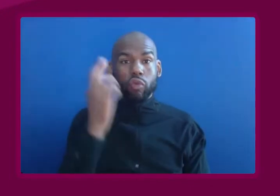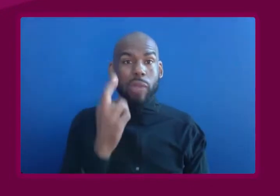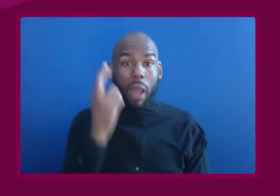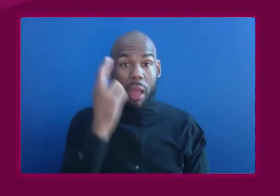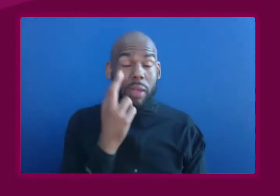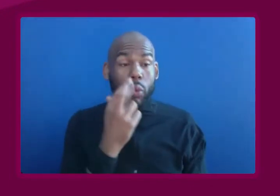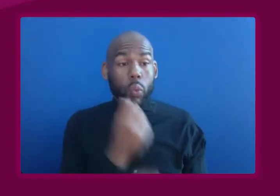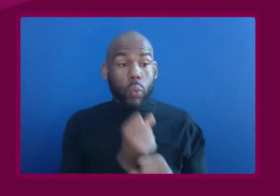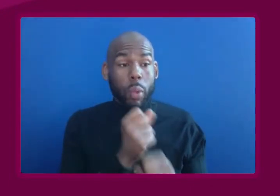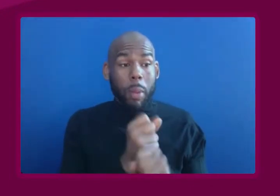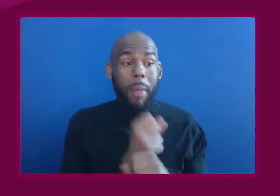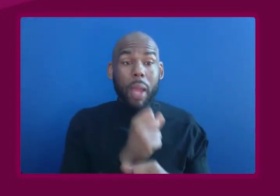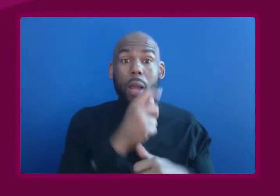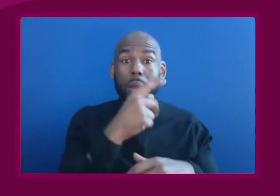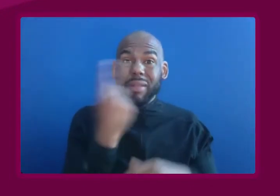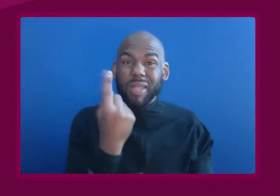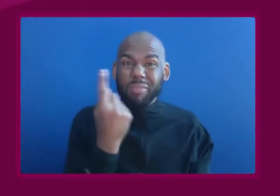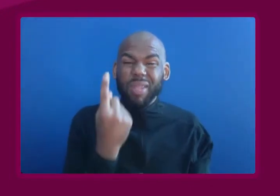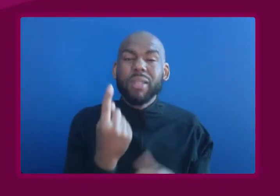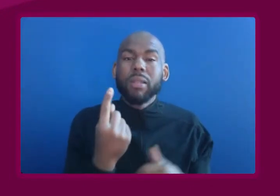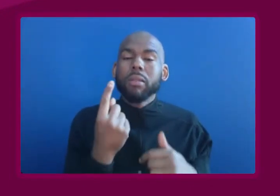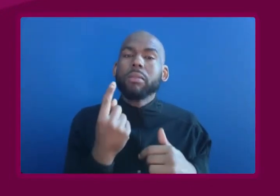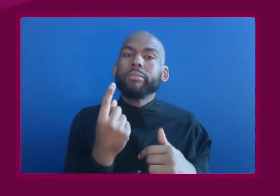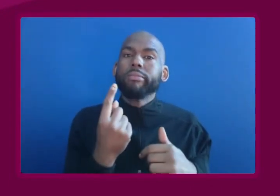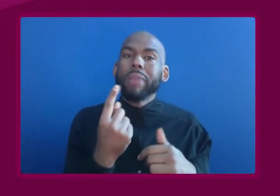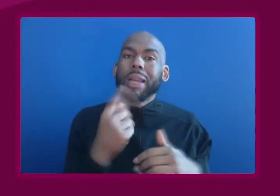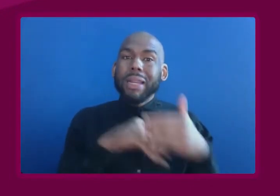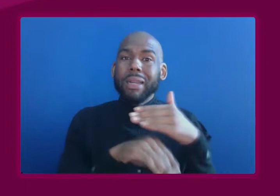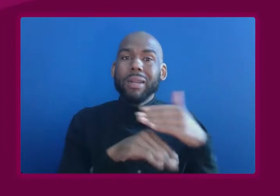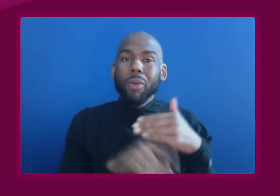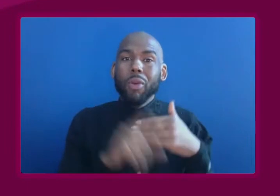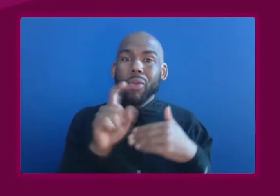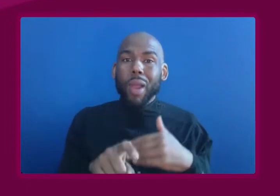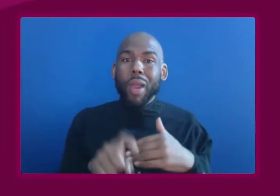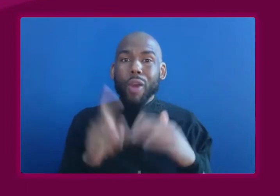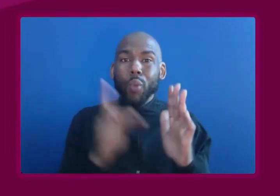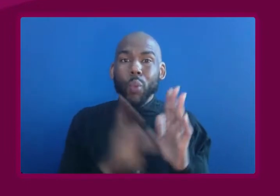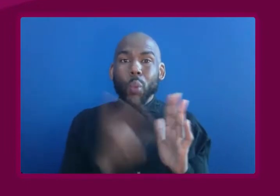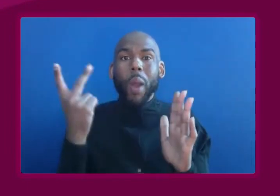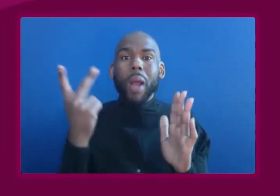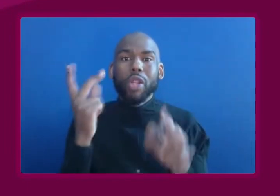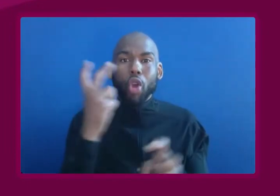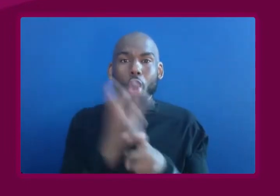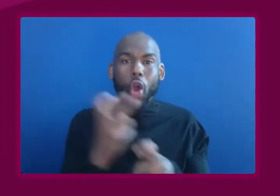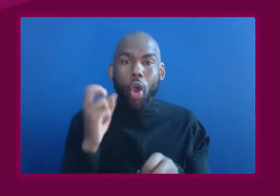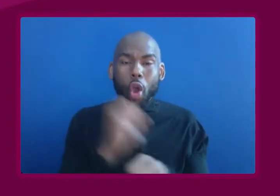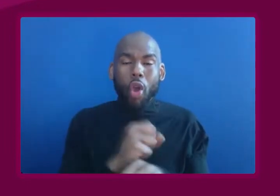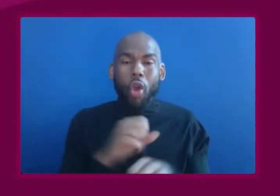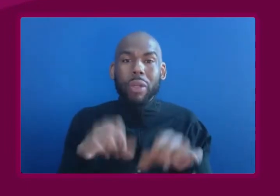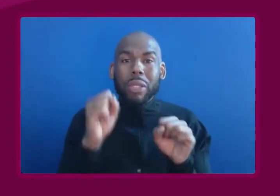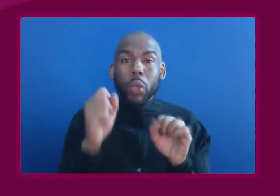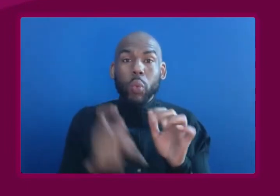a product accessible, you have to almost work twice as hard. It takes twice the amount of time to do it.